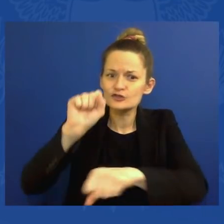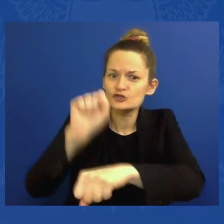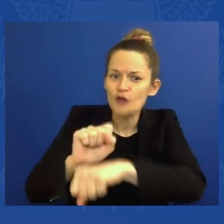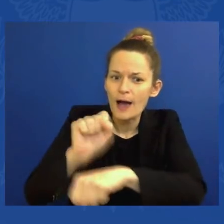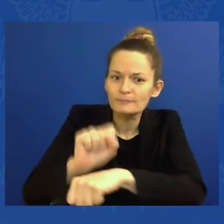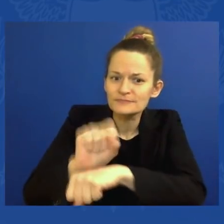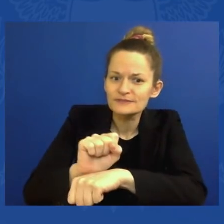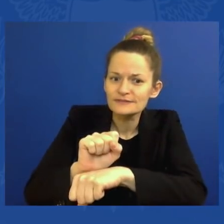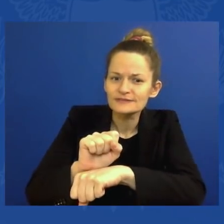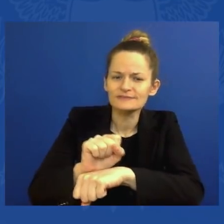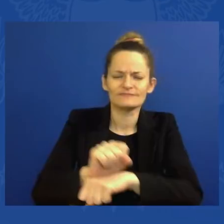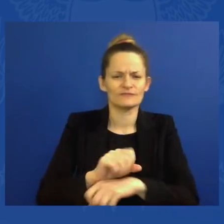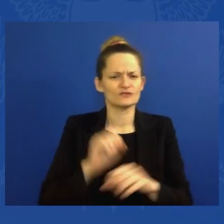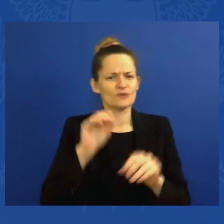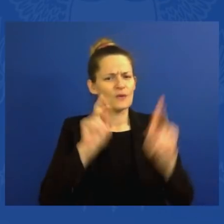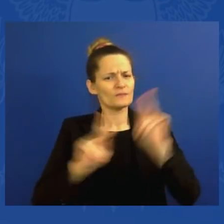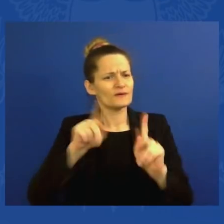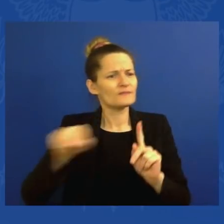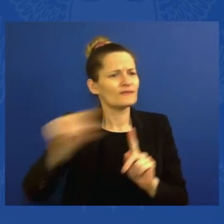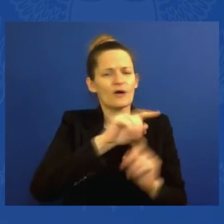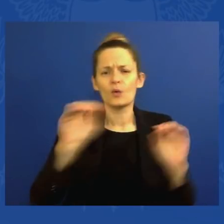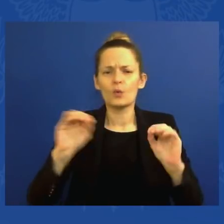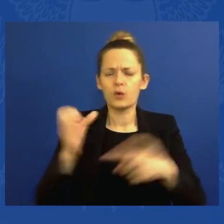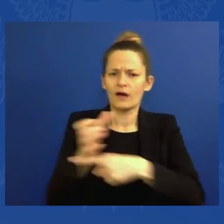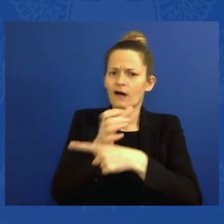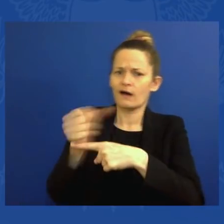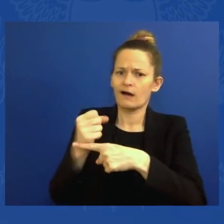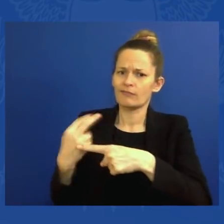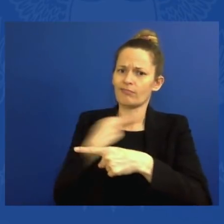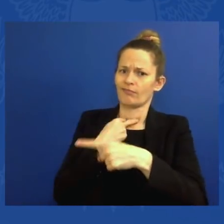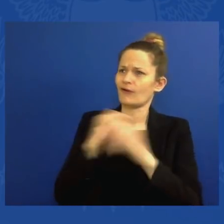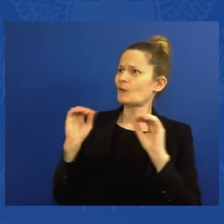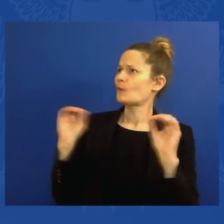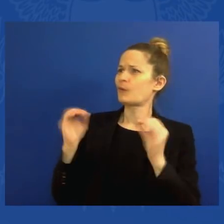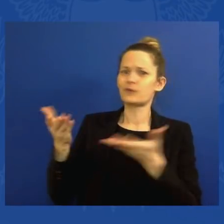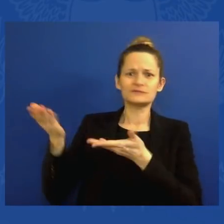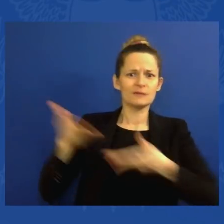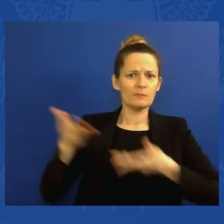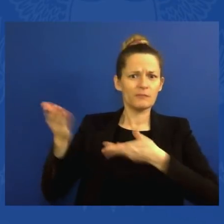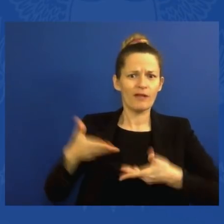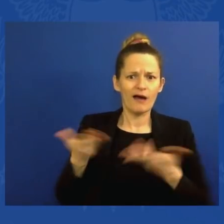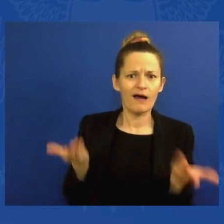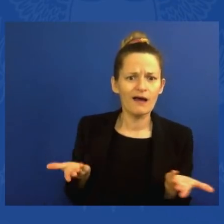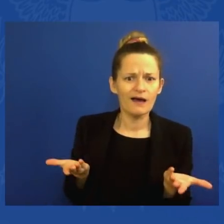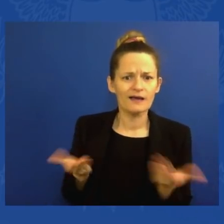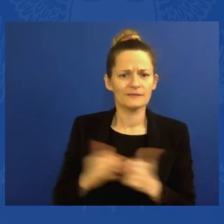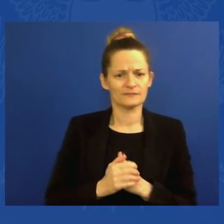the Biden-Harris administration and Congress are working together to make a once in a generation investment